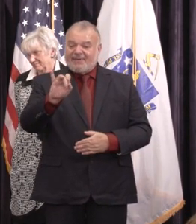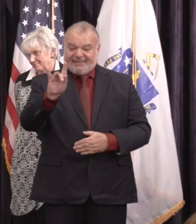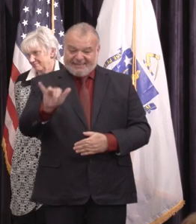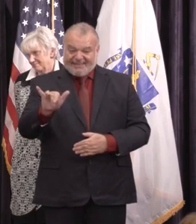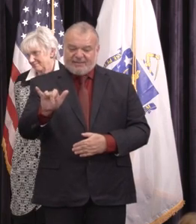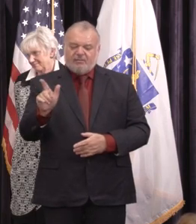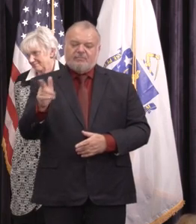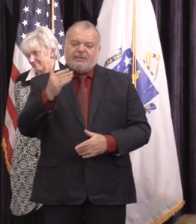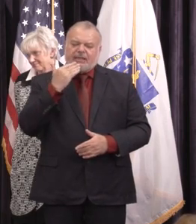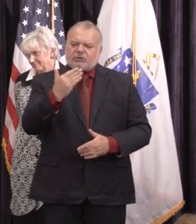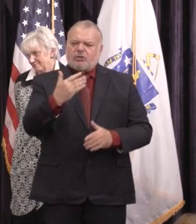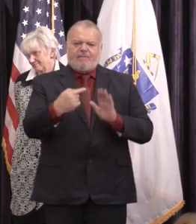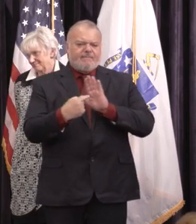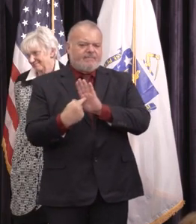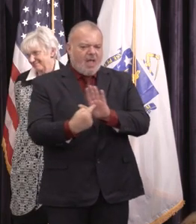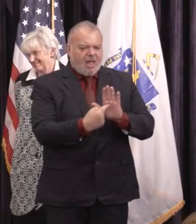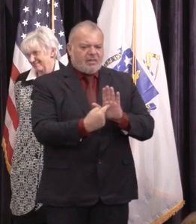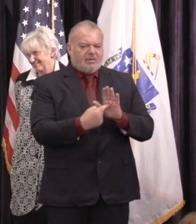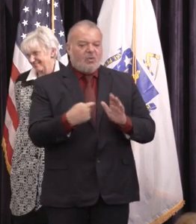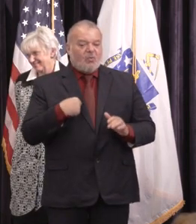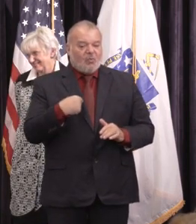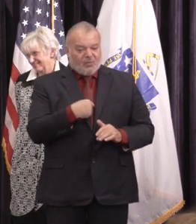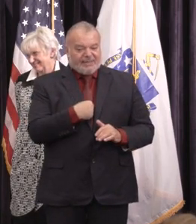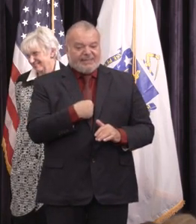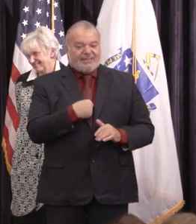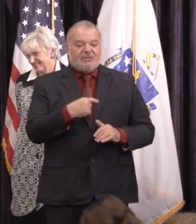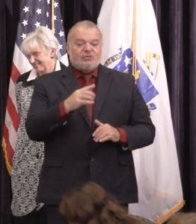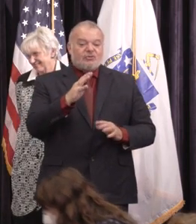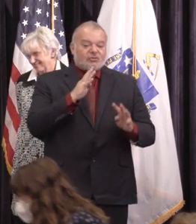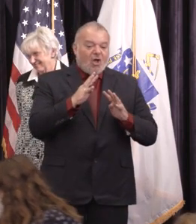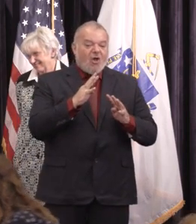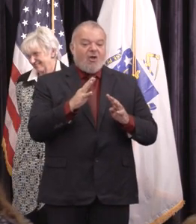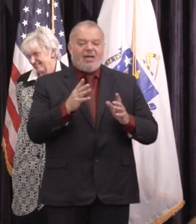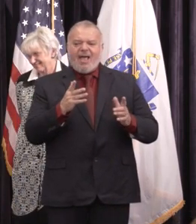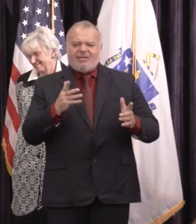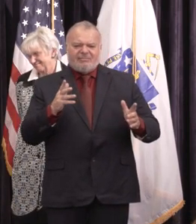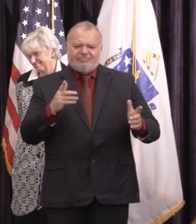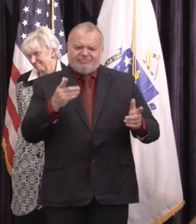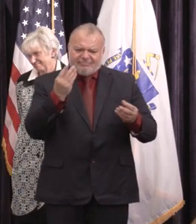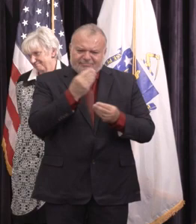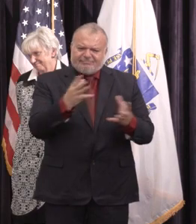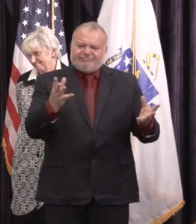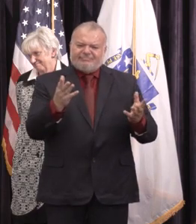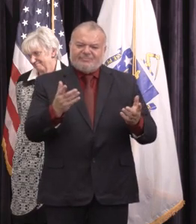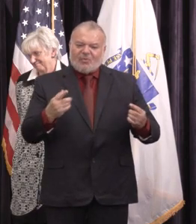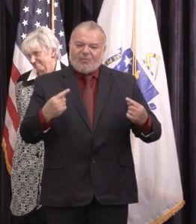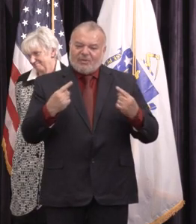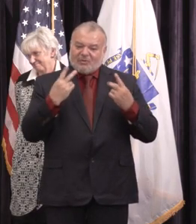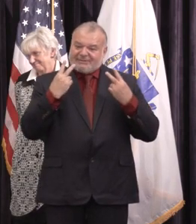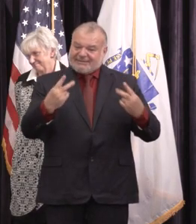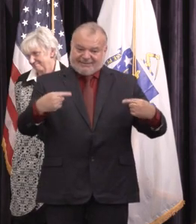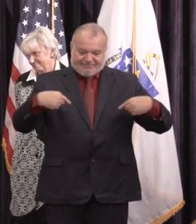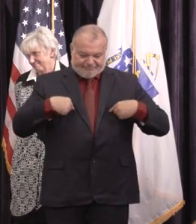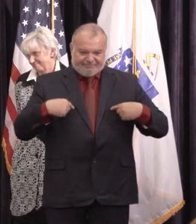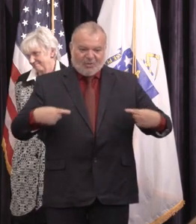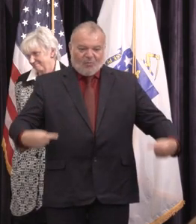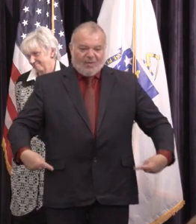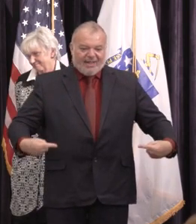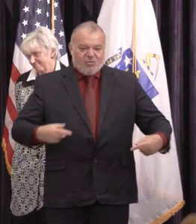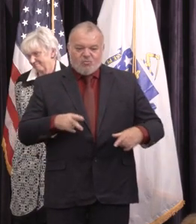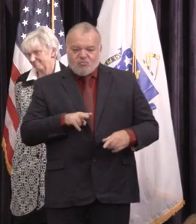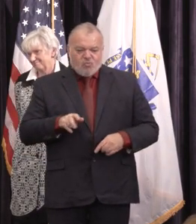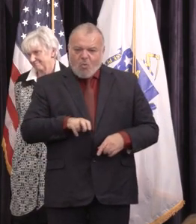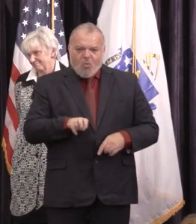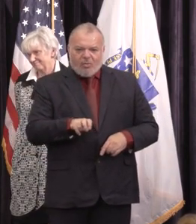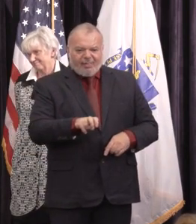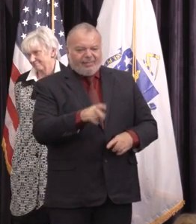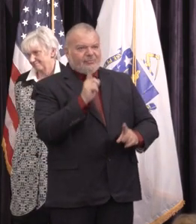or in my case roll the roll. So some people might think the name change is irrelevant. Names